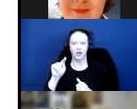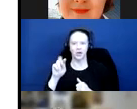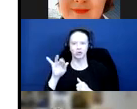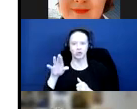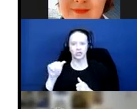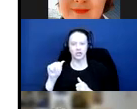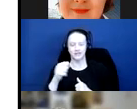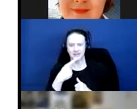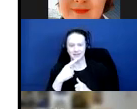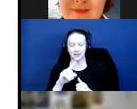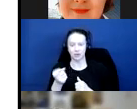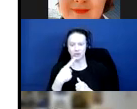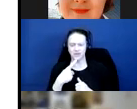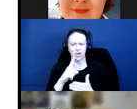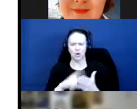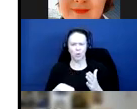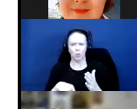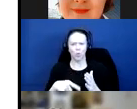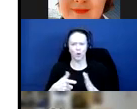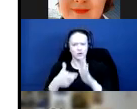what does it take to bring a bill to legislation?